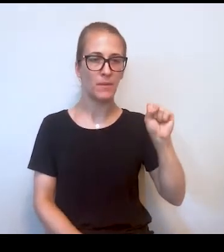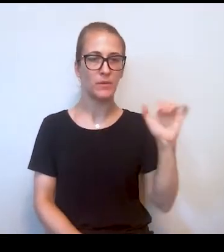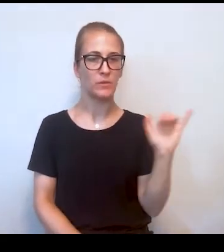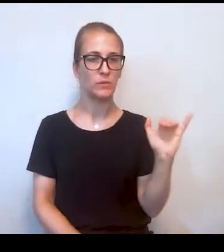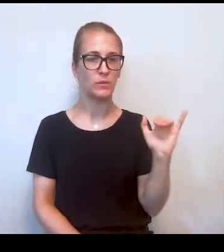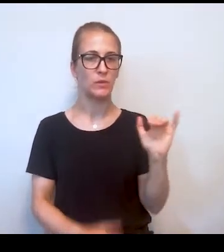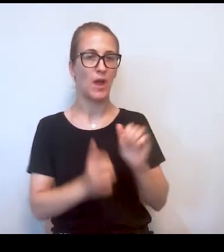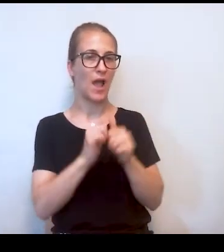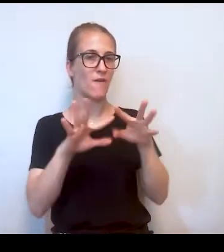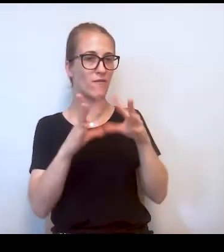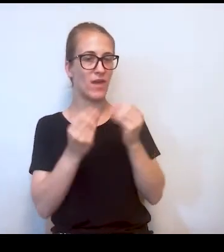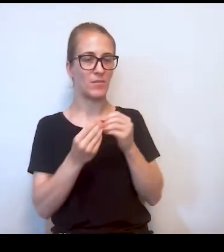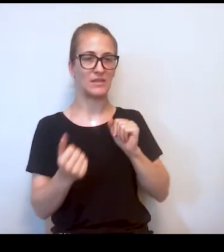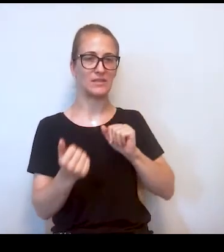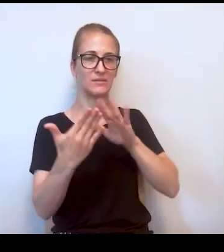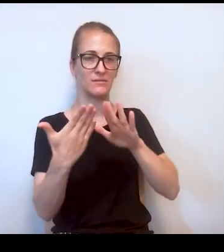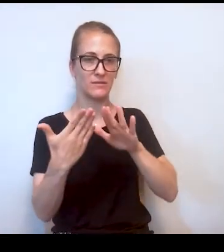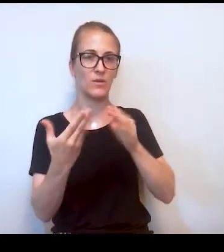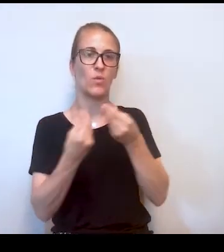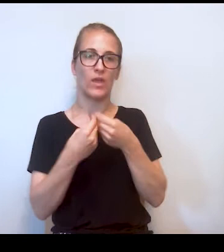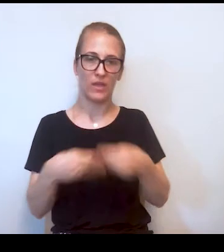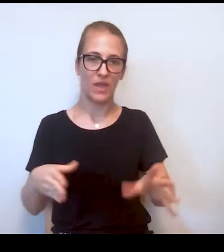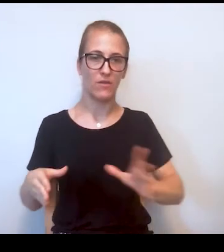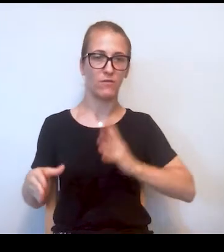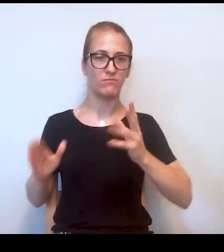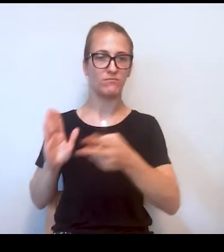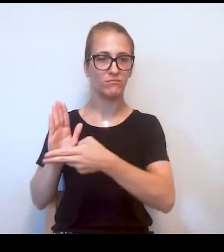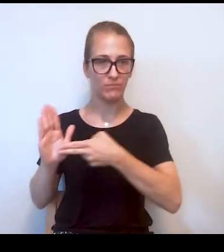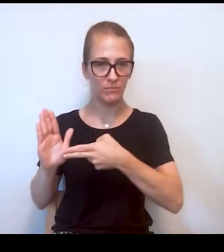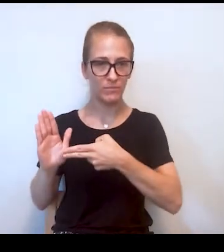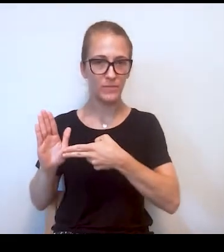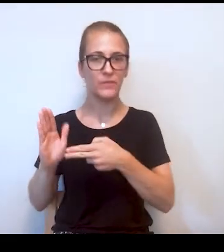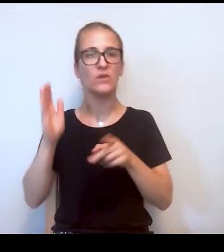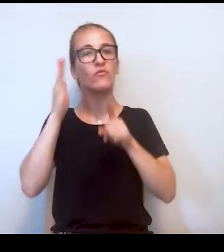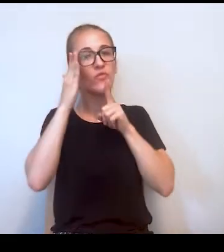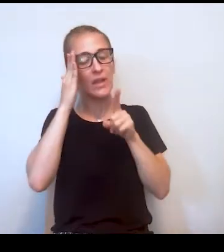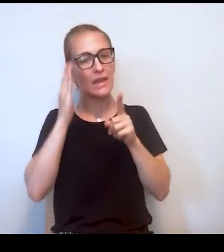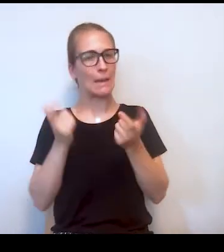So it's a big mix of lots of experiences,